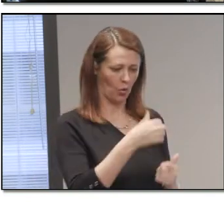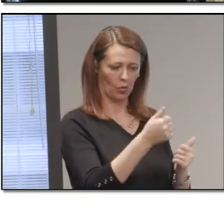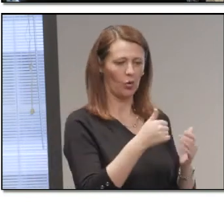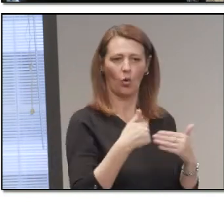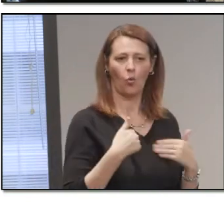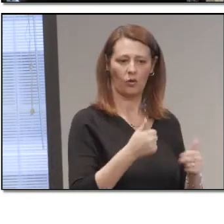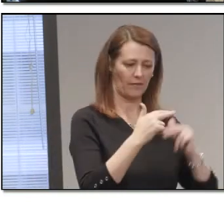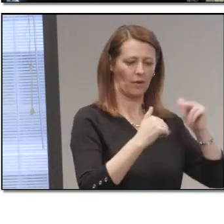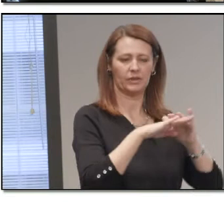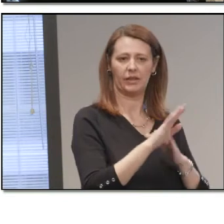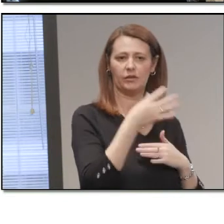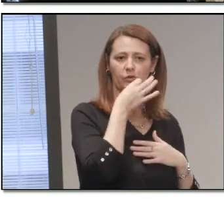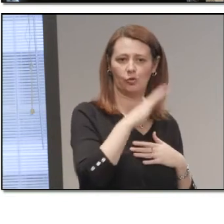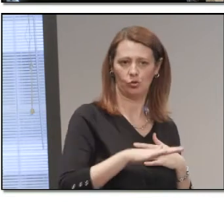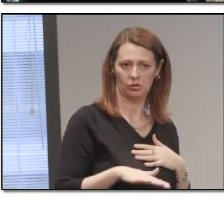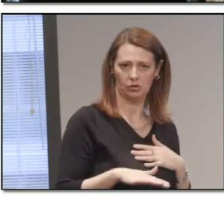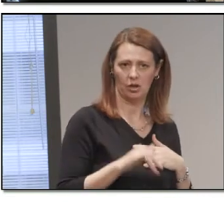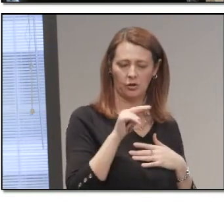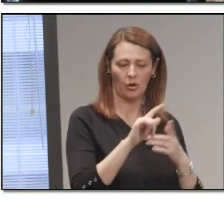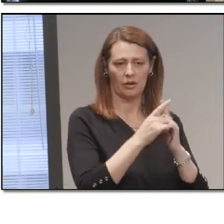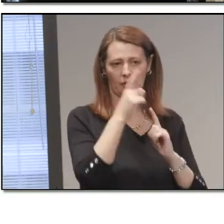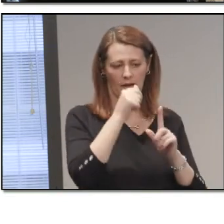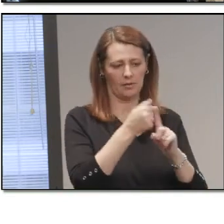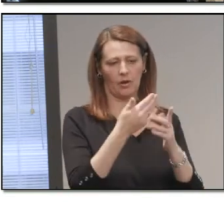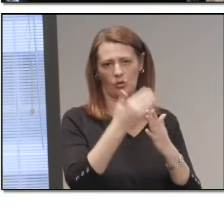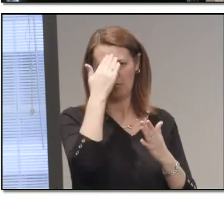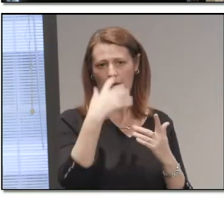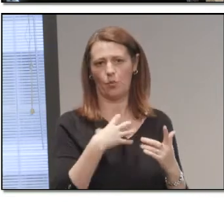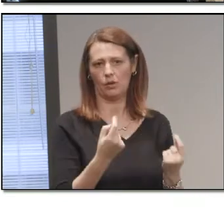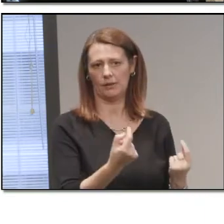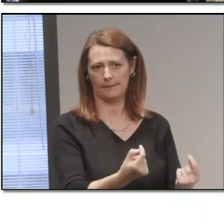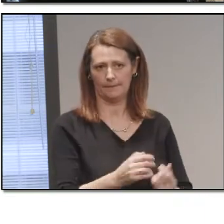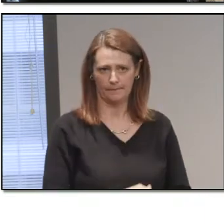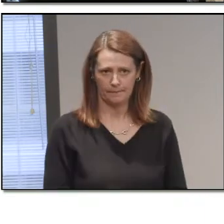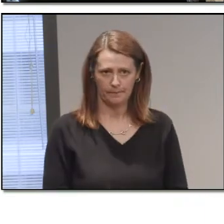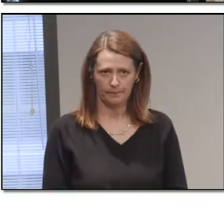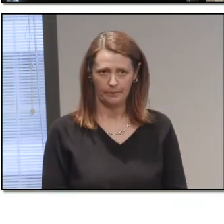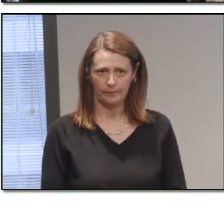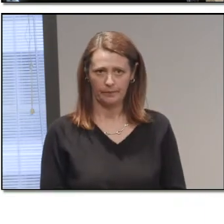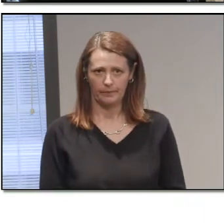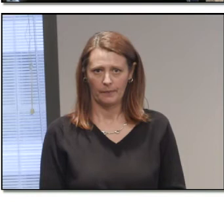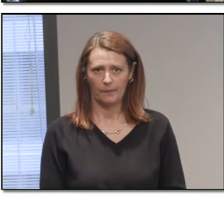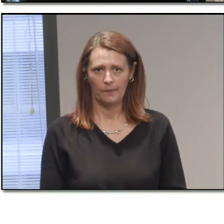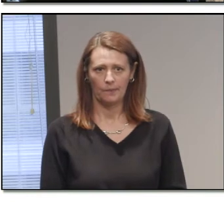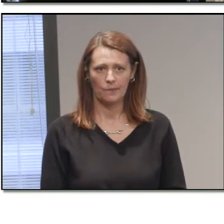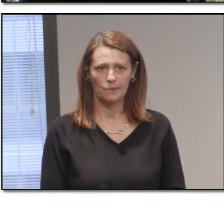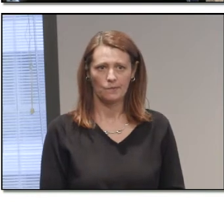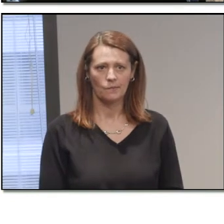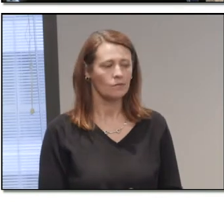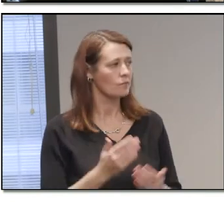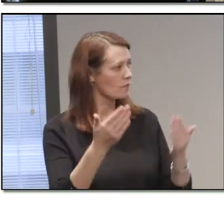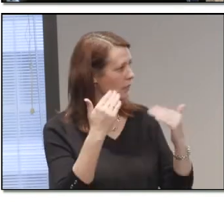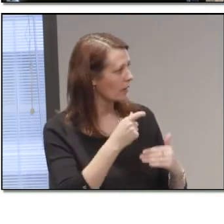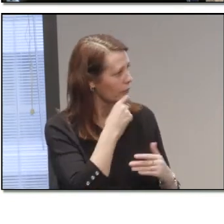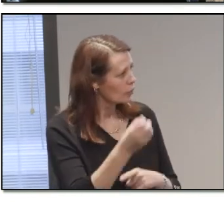and so stuff can affect the brain more easily. So, the next few graphs I m going to show you the